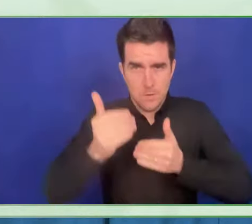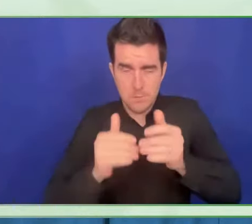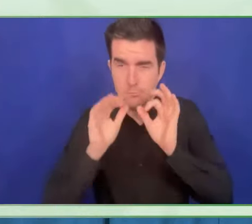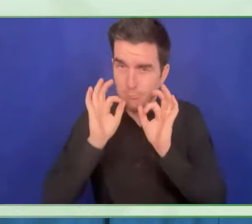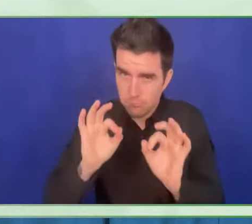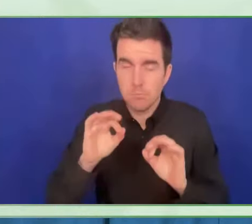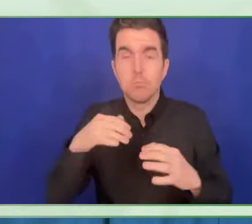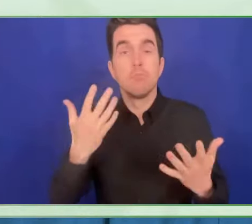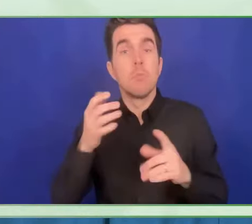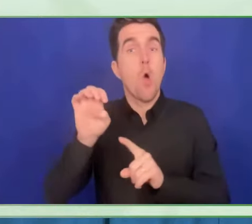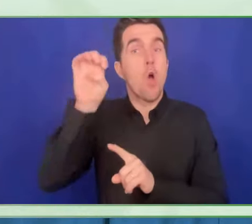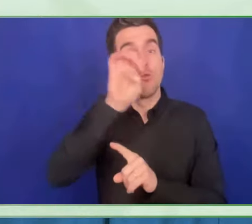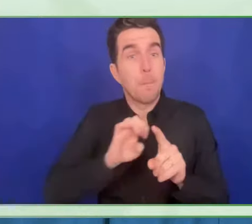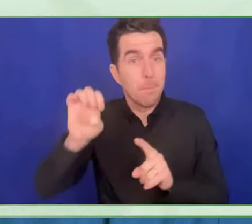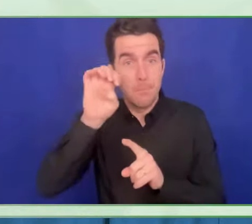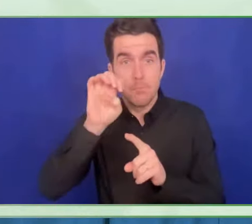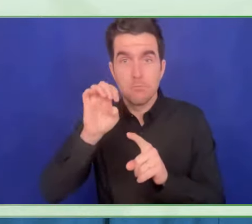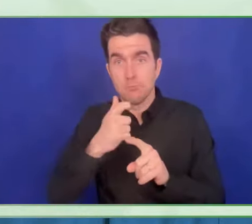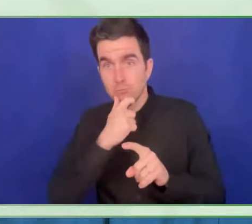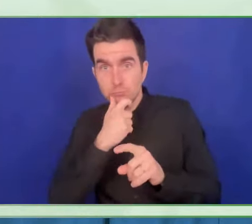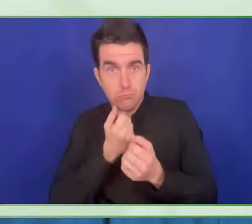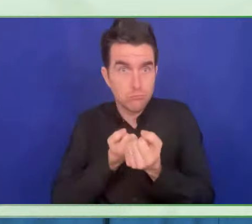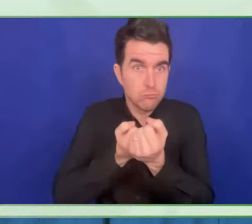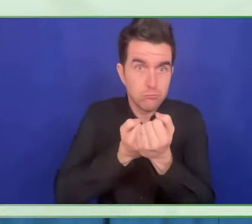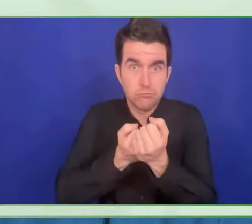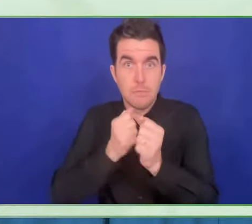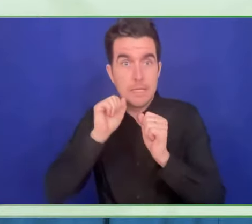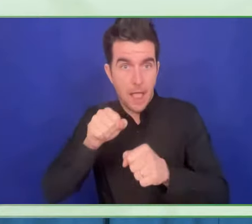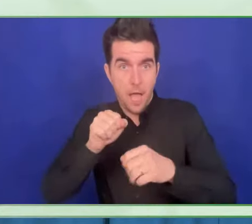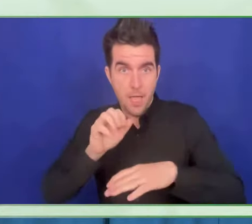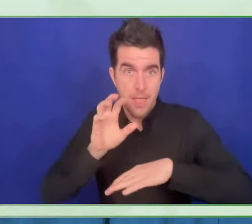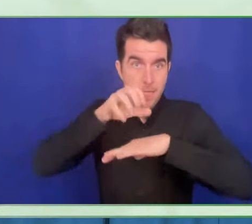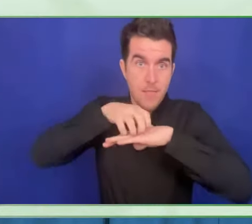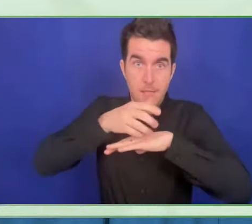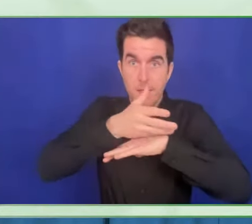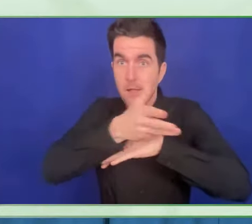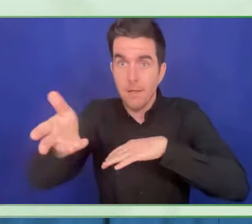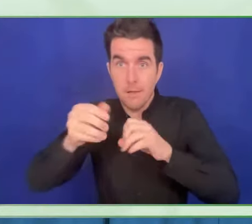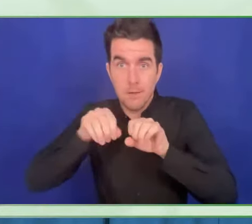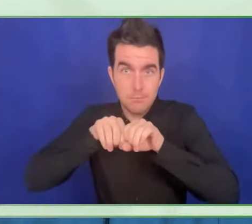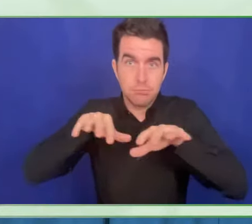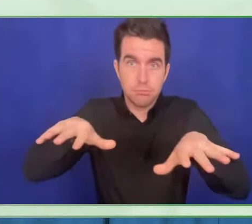implementation of European accessibility law, making sure